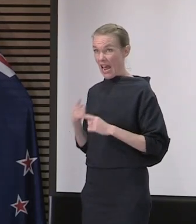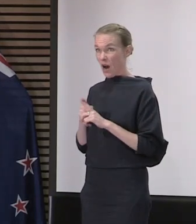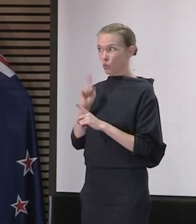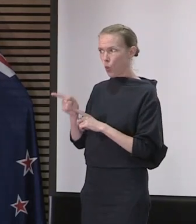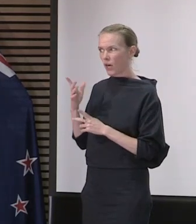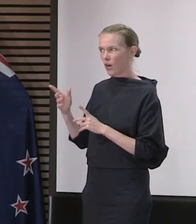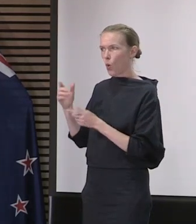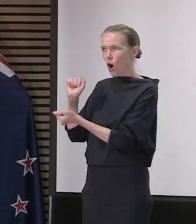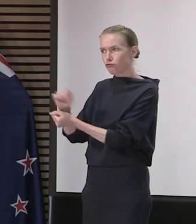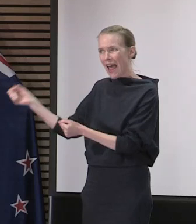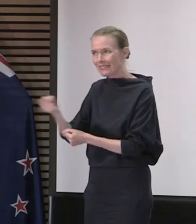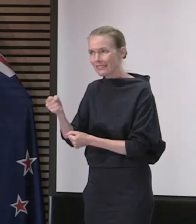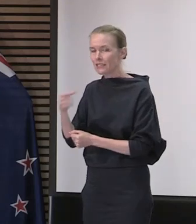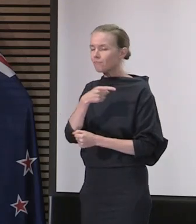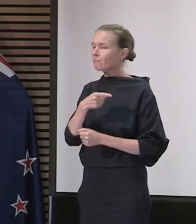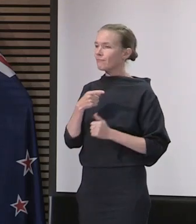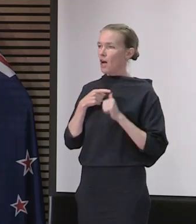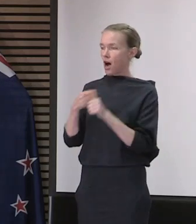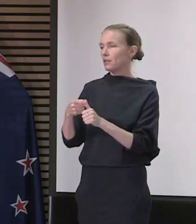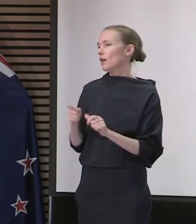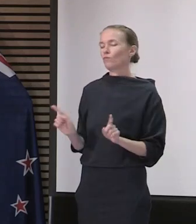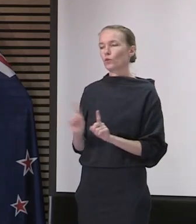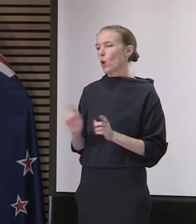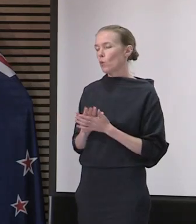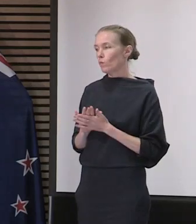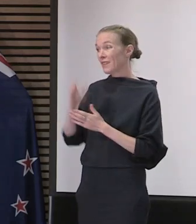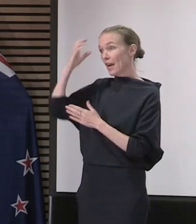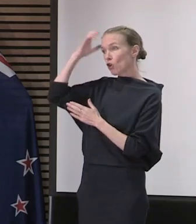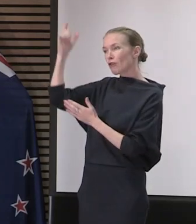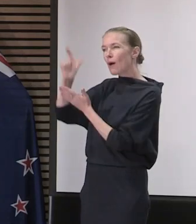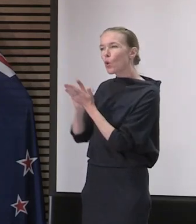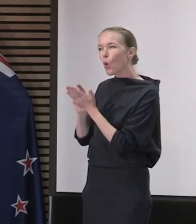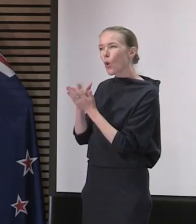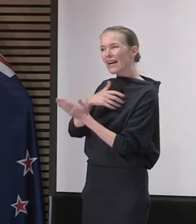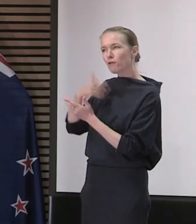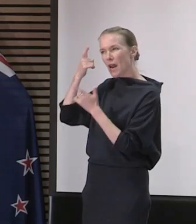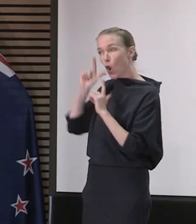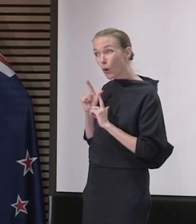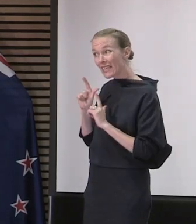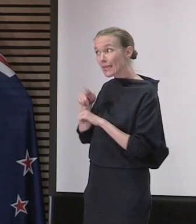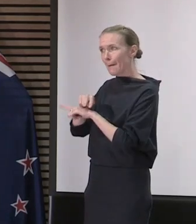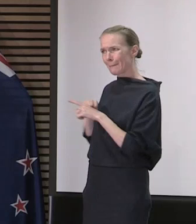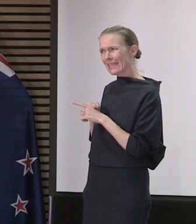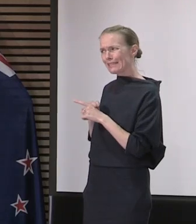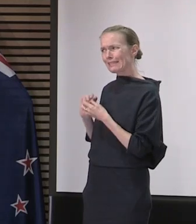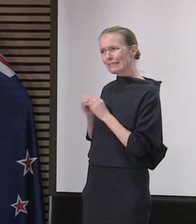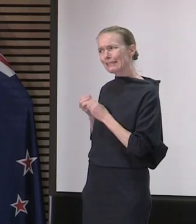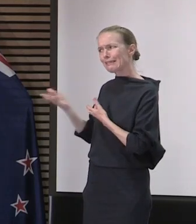to enforce the lockdown? Not that I am aware of, and we were in close discussion with Crown law and the police